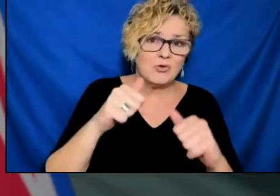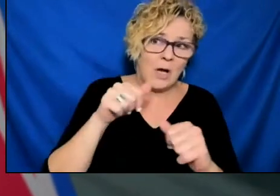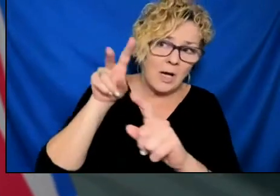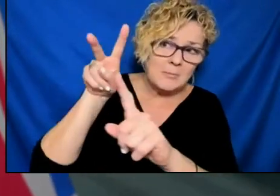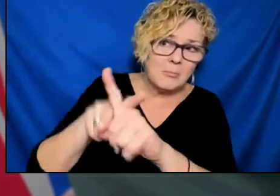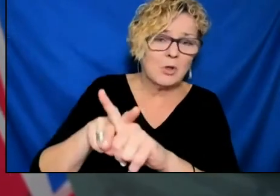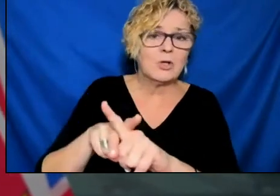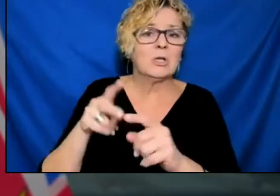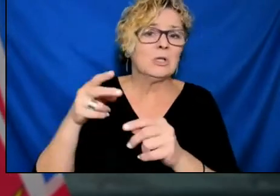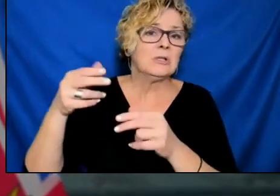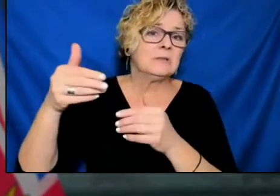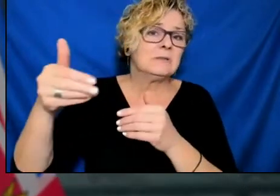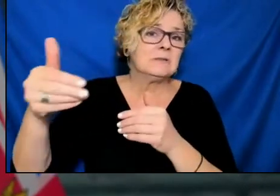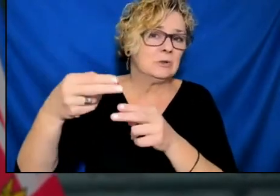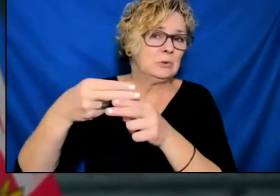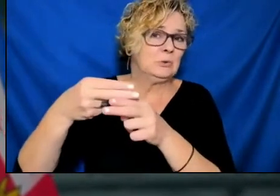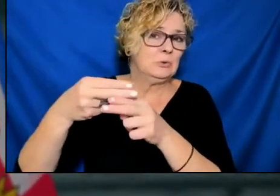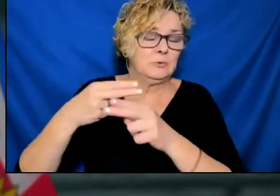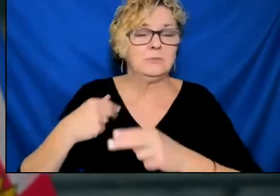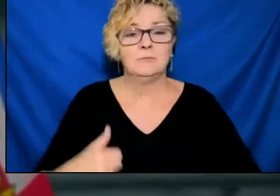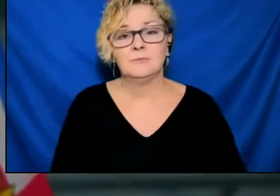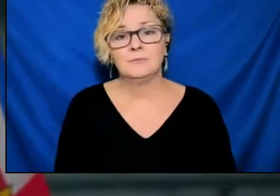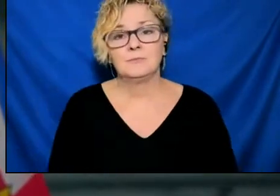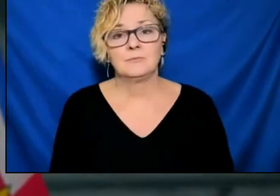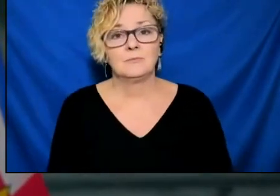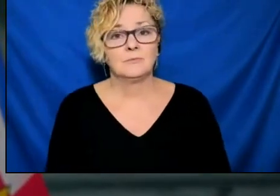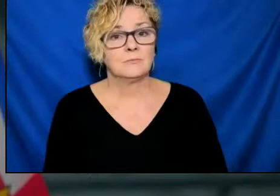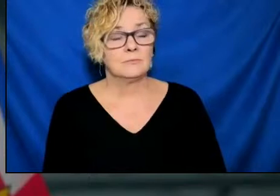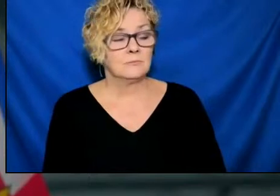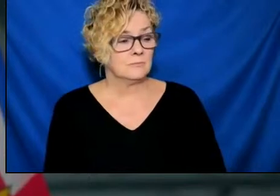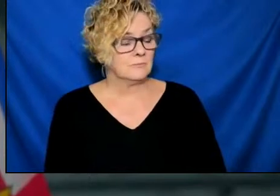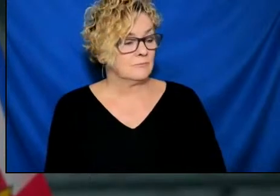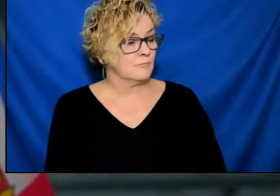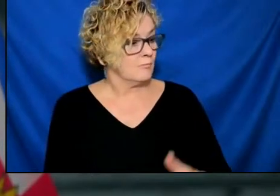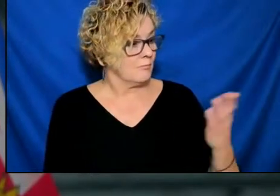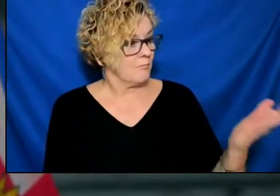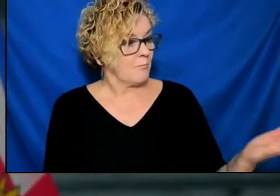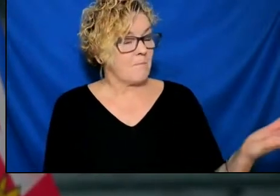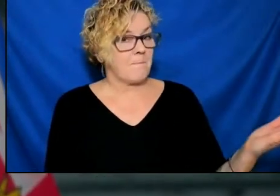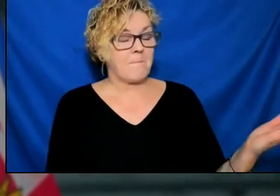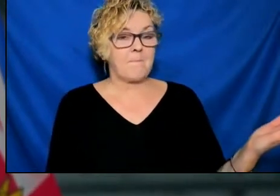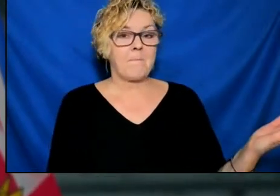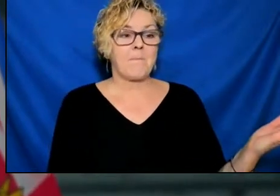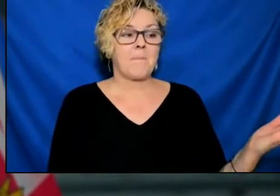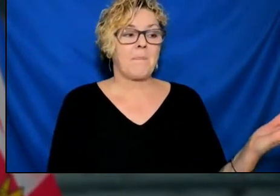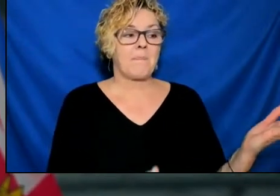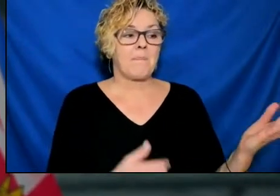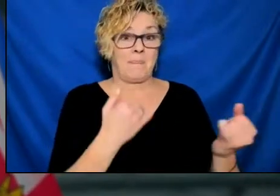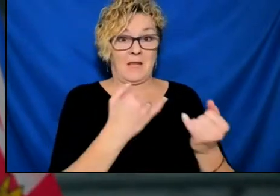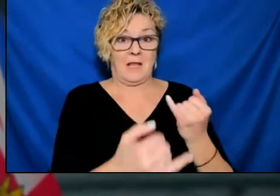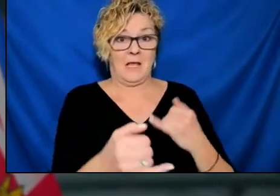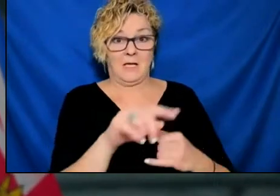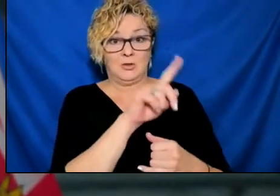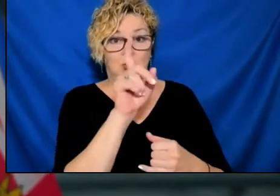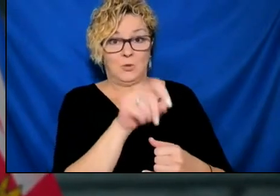question. Our last question today is from Belle Piery, CDC. Please go ahead.